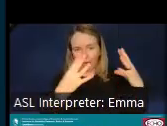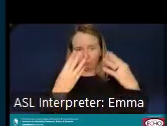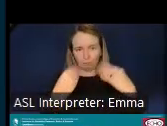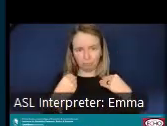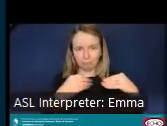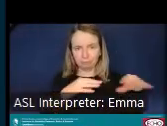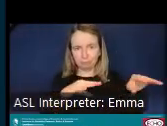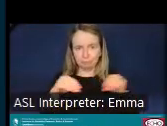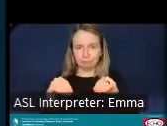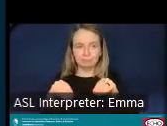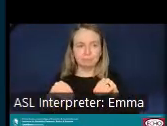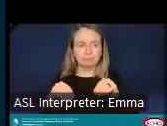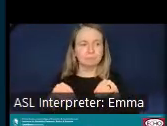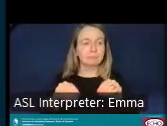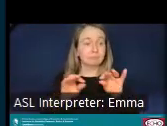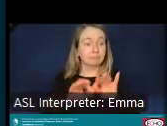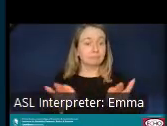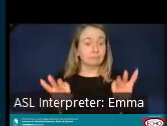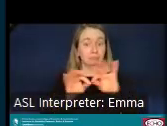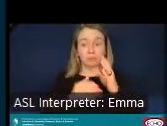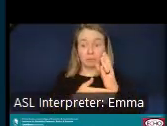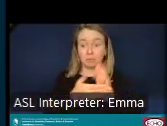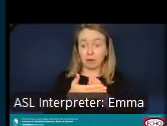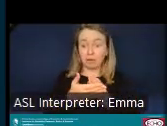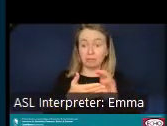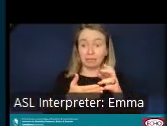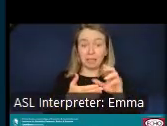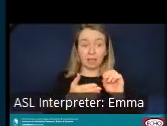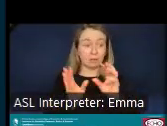key components of an ECHO session. So we have a subject